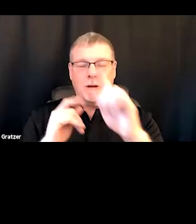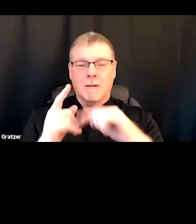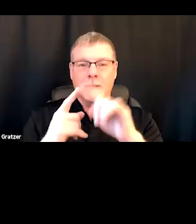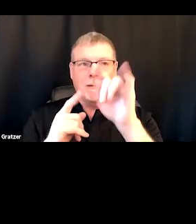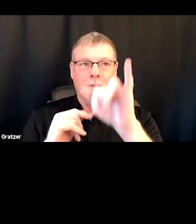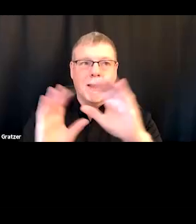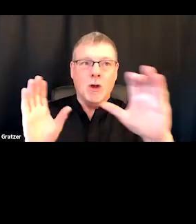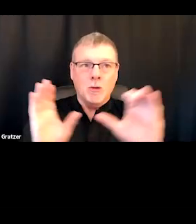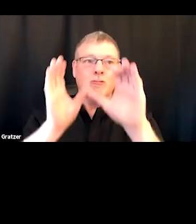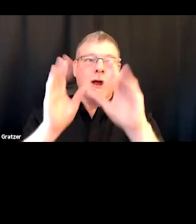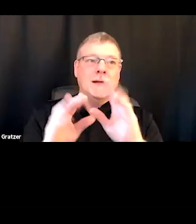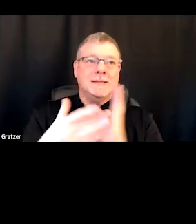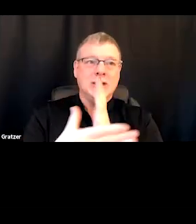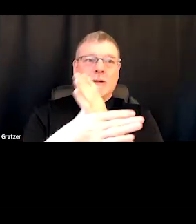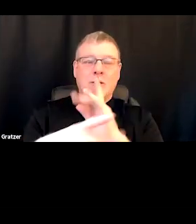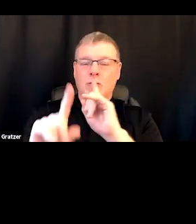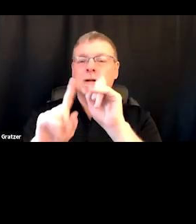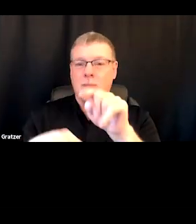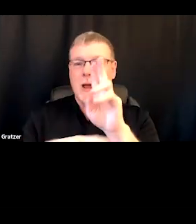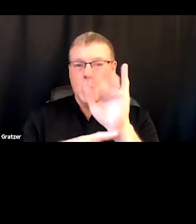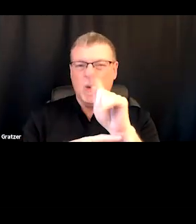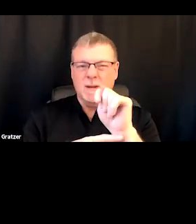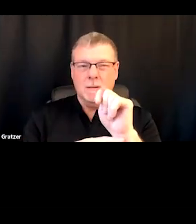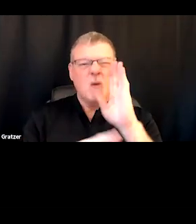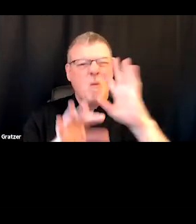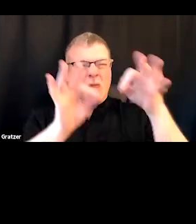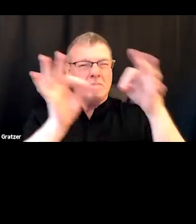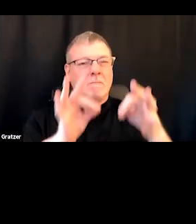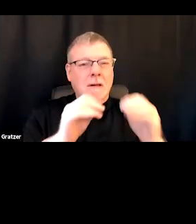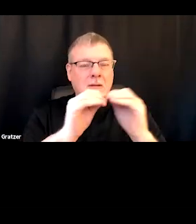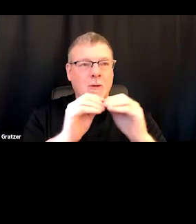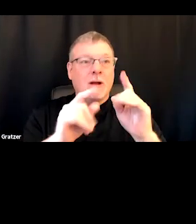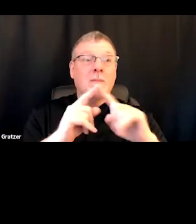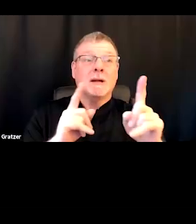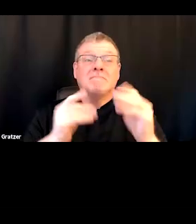or little bit more about in just a couple minutes, but to give a brief overview,